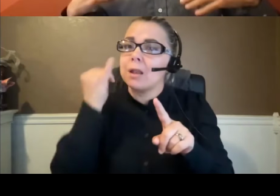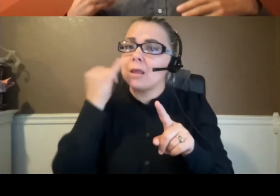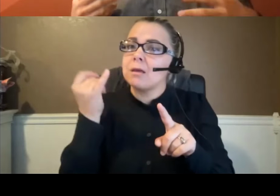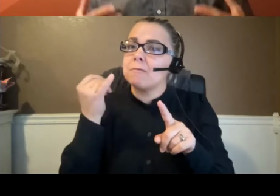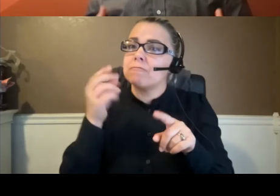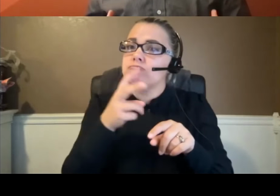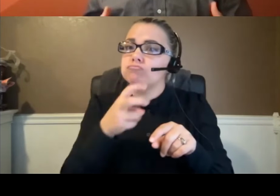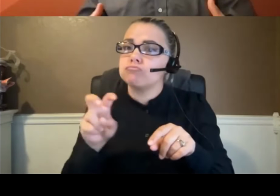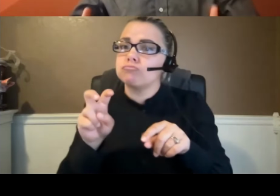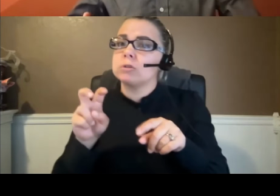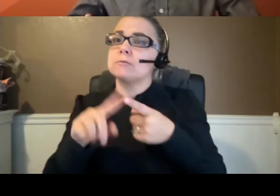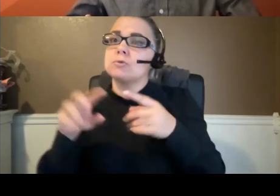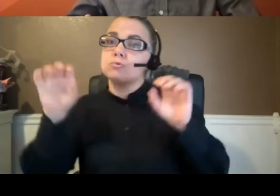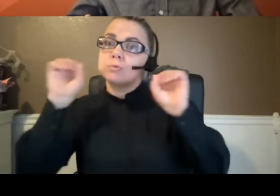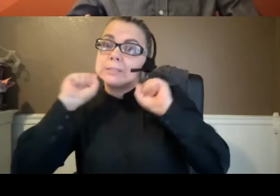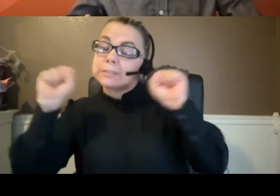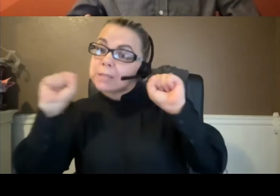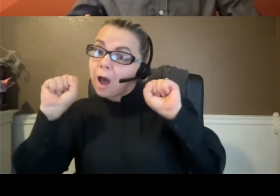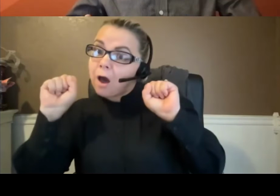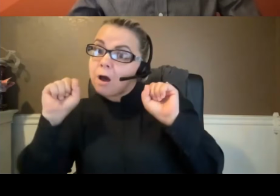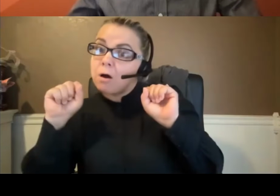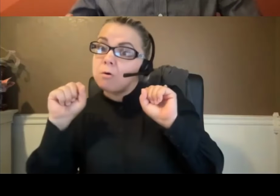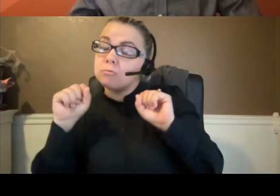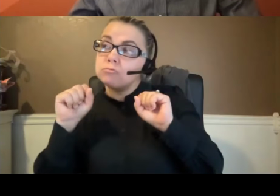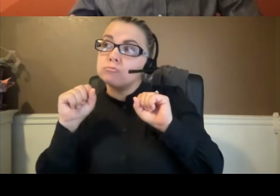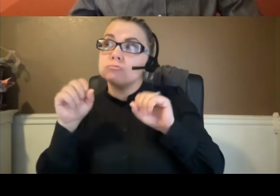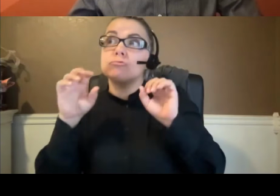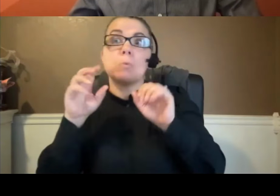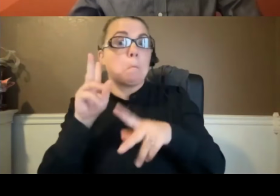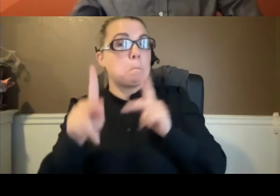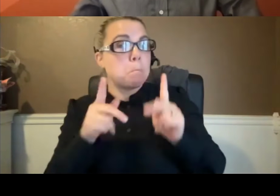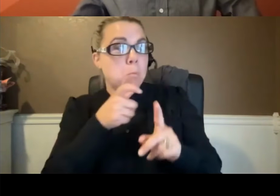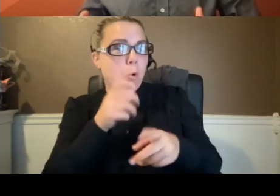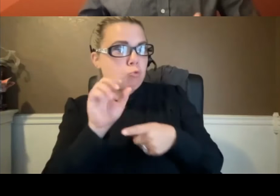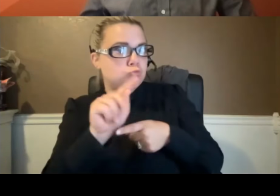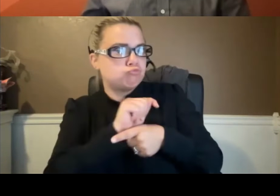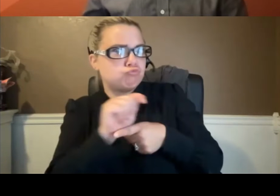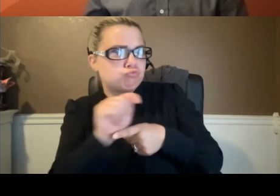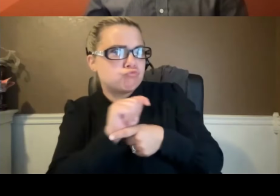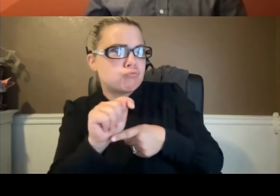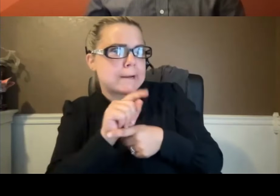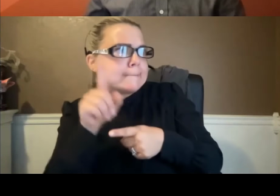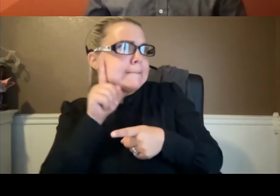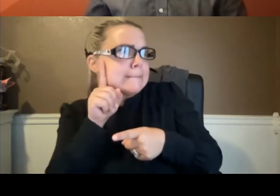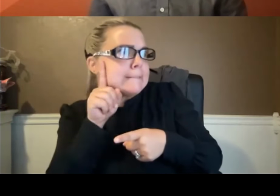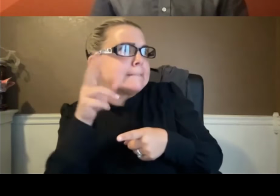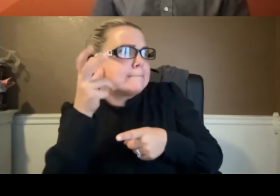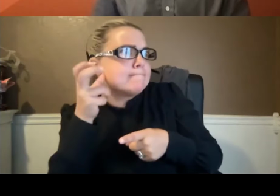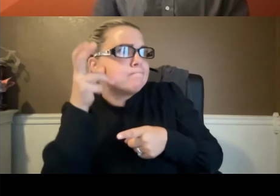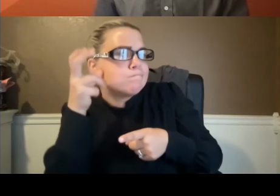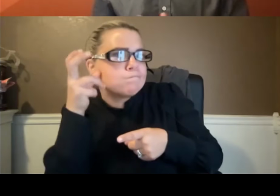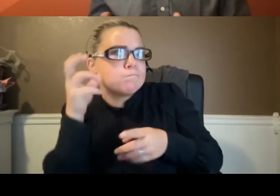listeners are able to gain insight from the sonified data. So that has potential.